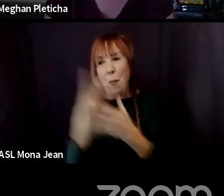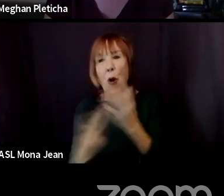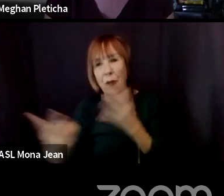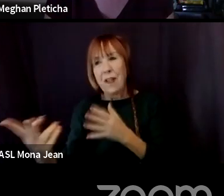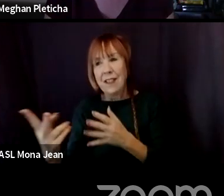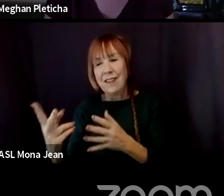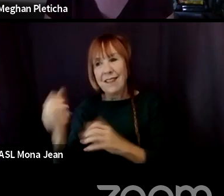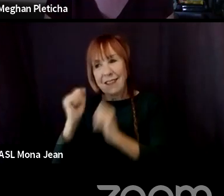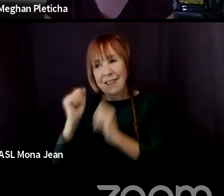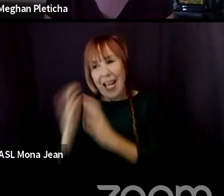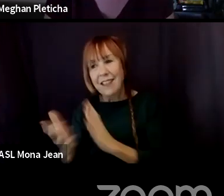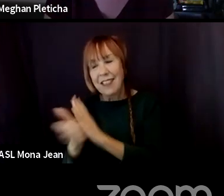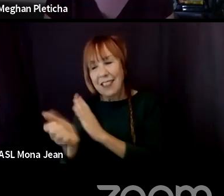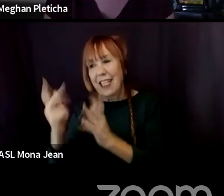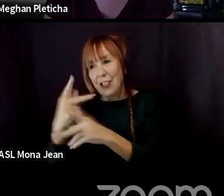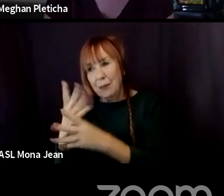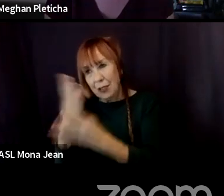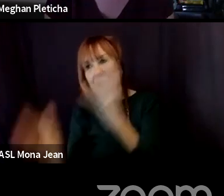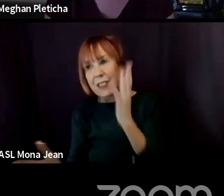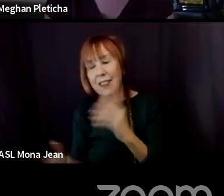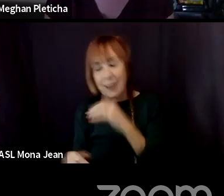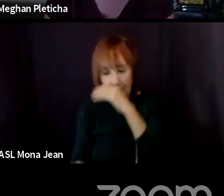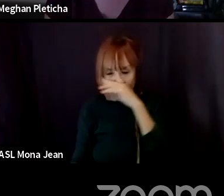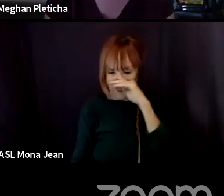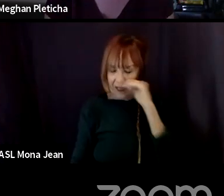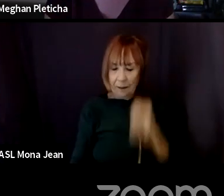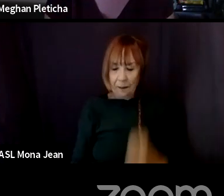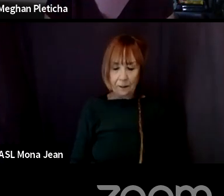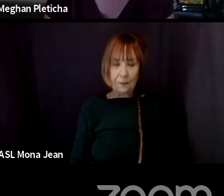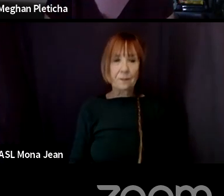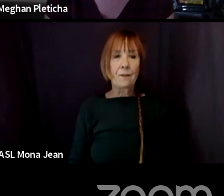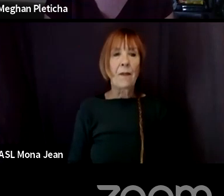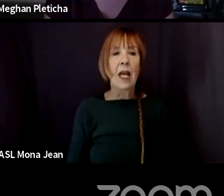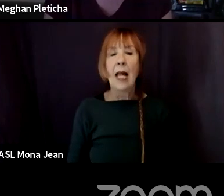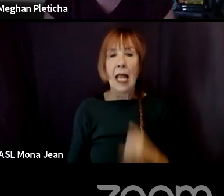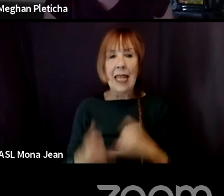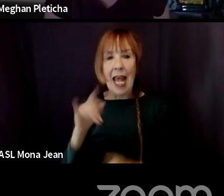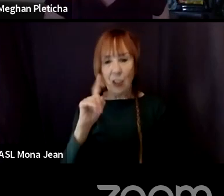onto a couple audience questions here is, Jamey.